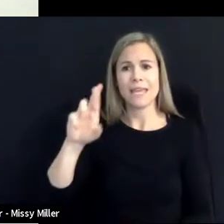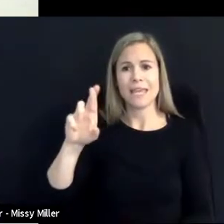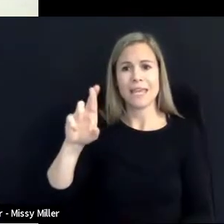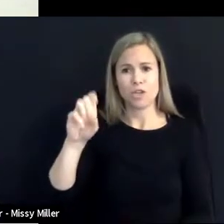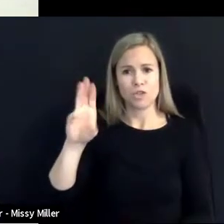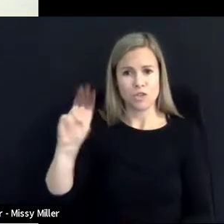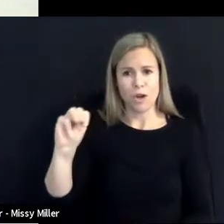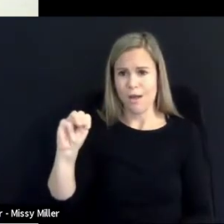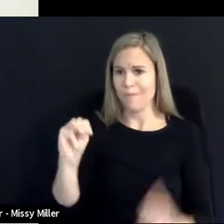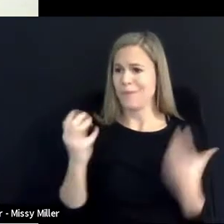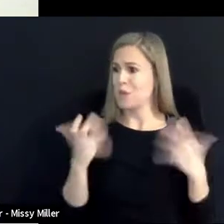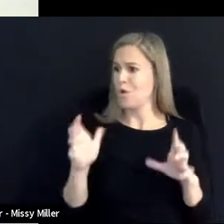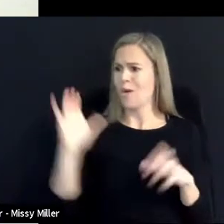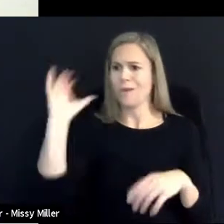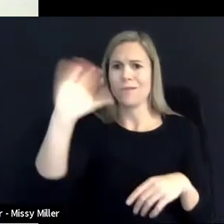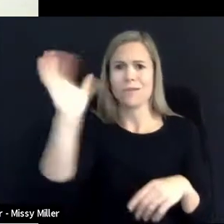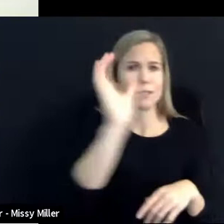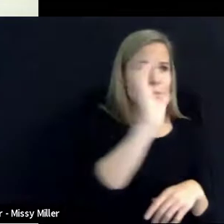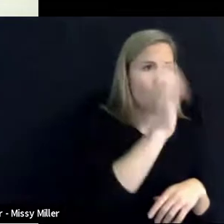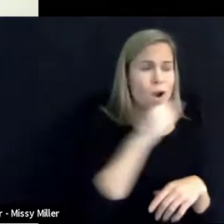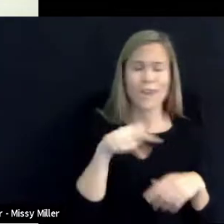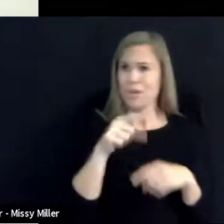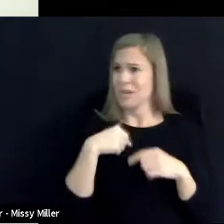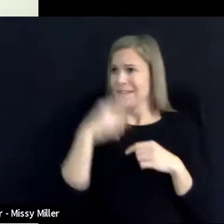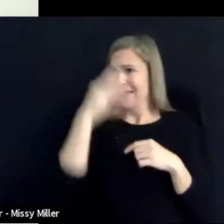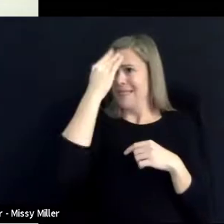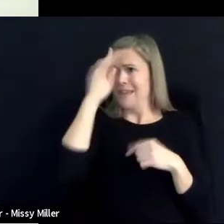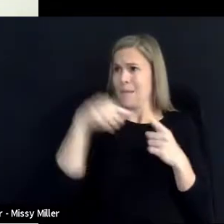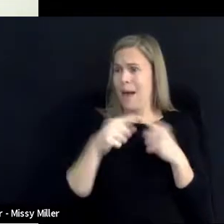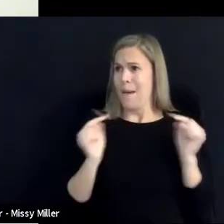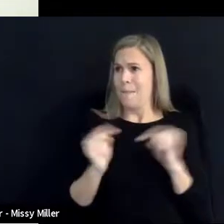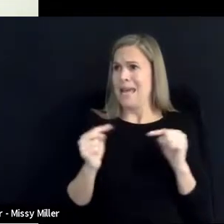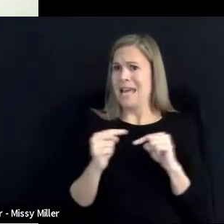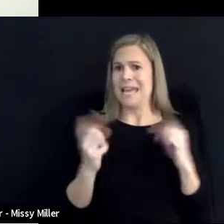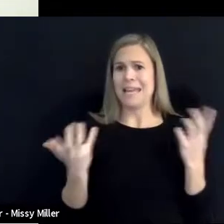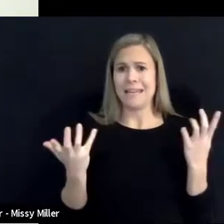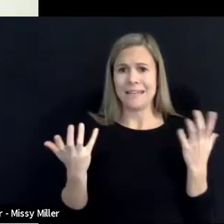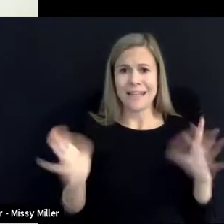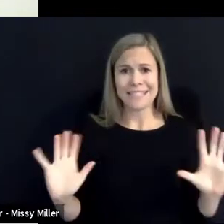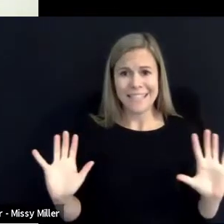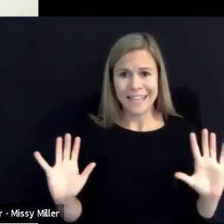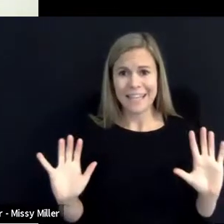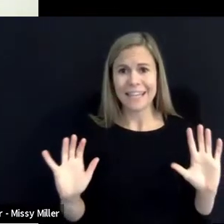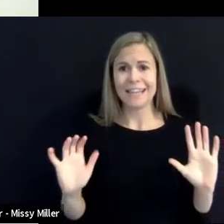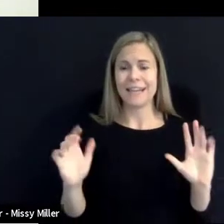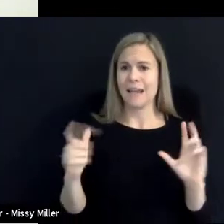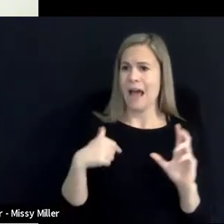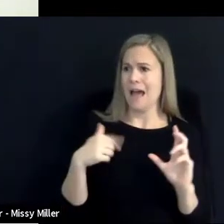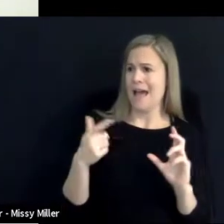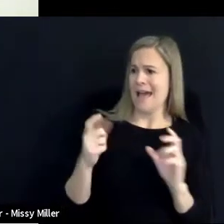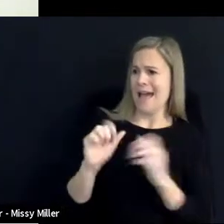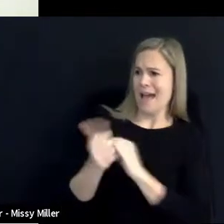and learn anything, can interfere with the development of attachment and trust. How can I attach to somebody